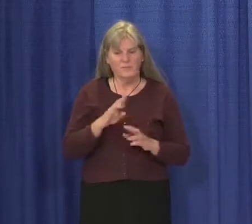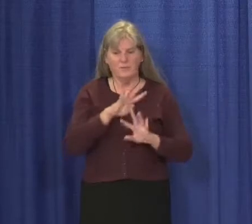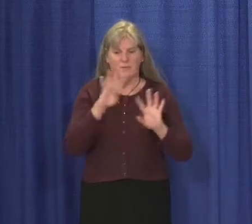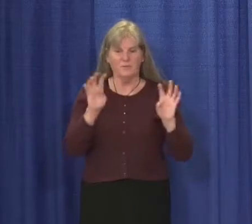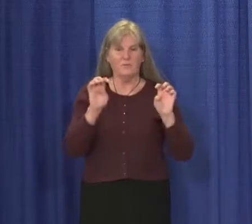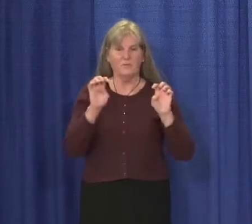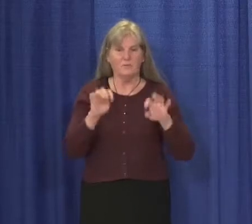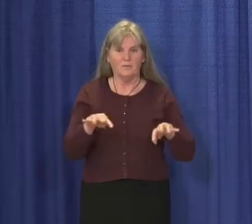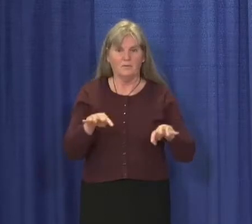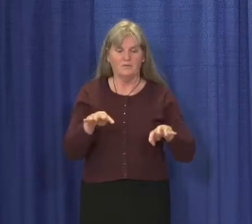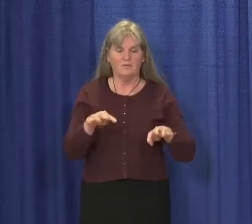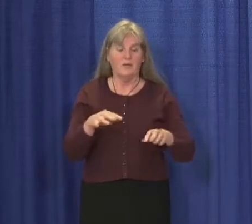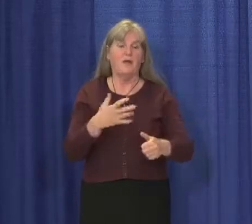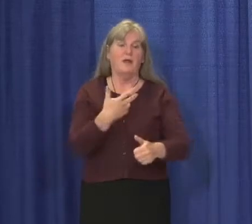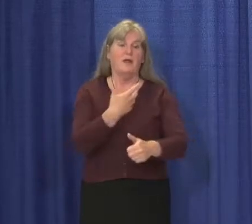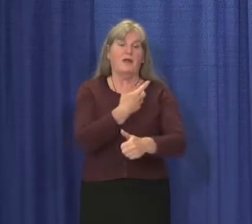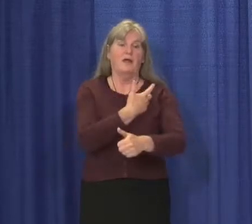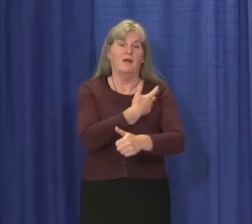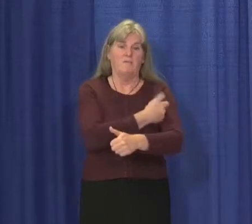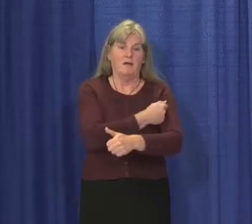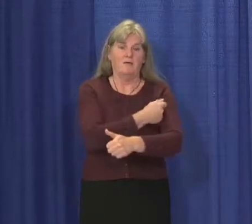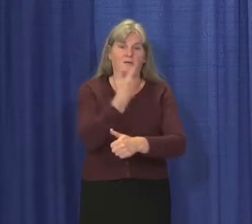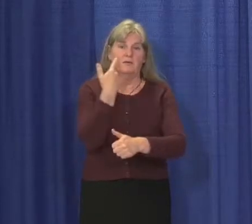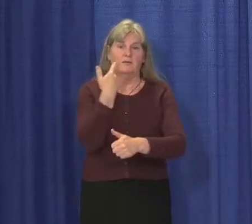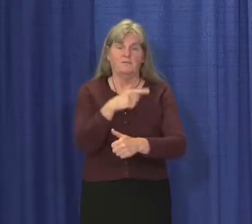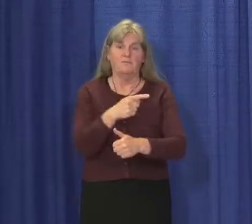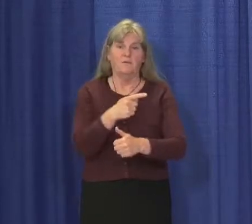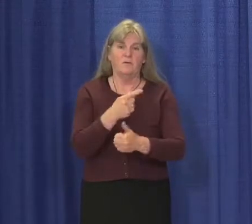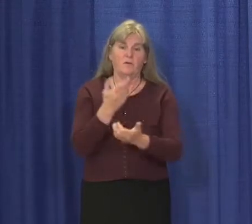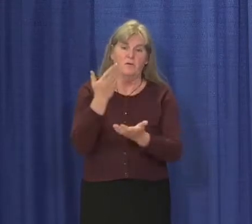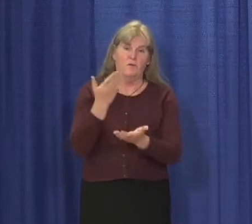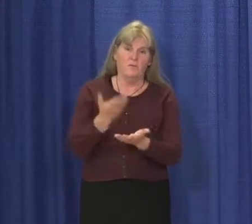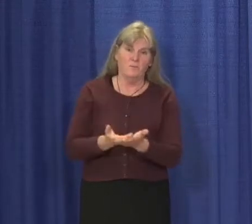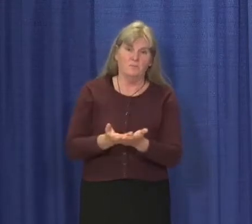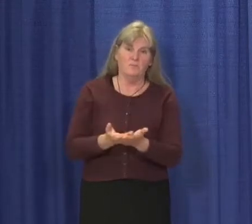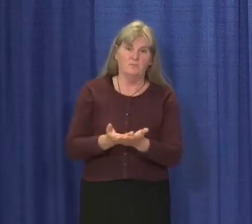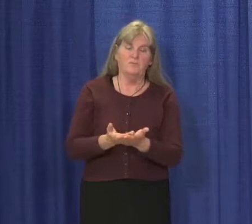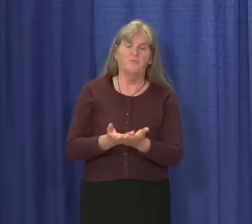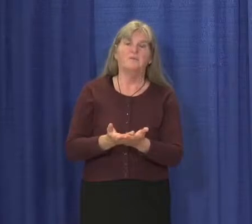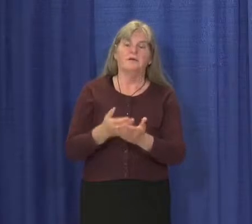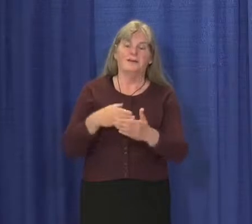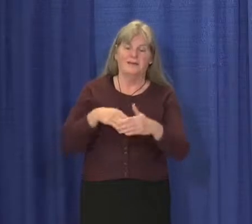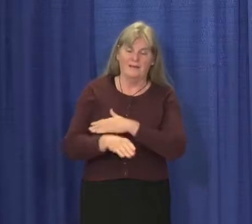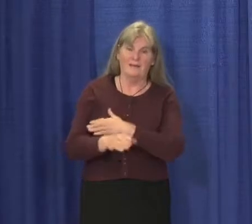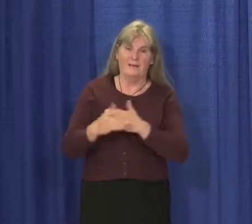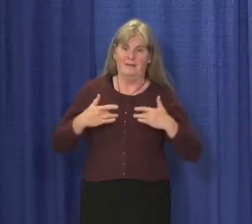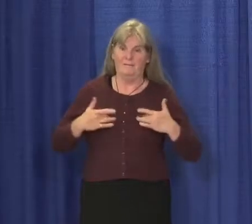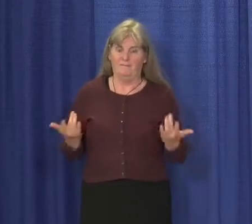vaccine passports for attending local events, I think it's an